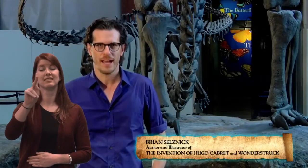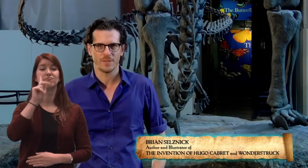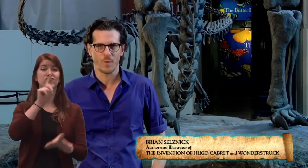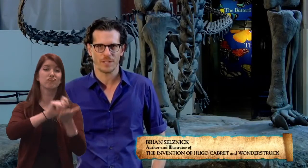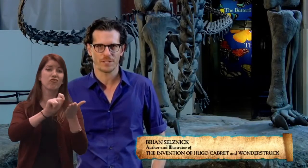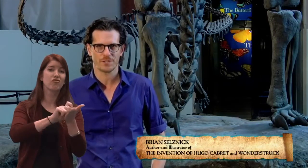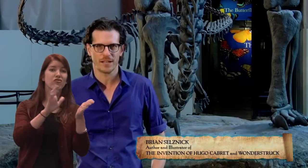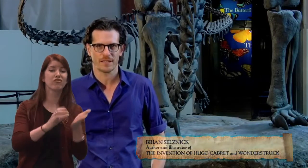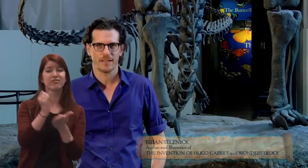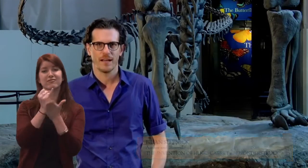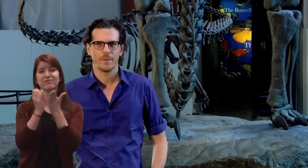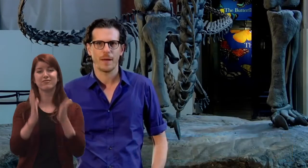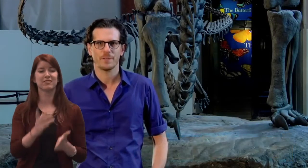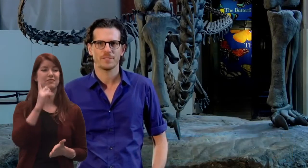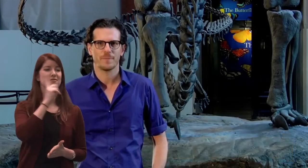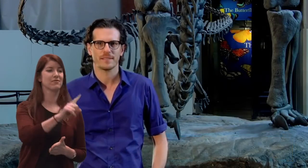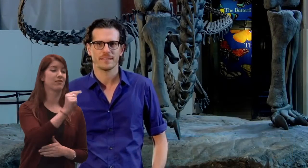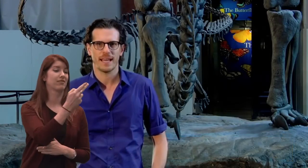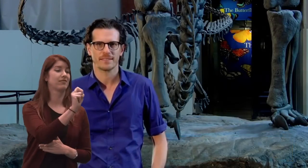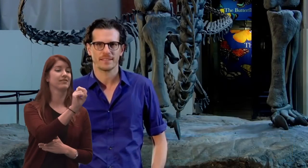and Wonderstruck, published by Scholastic.